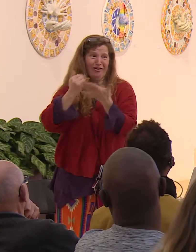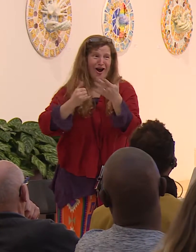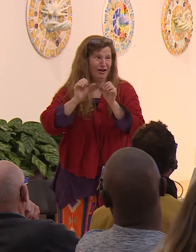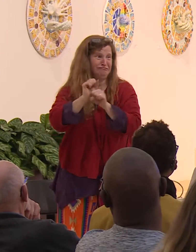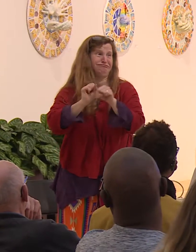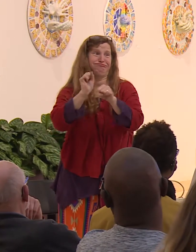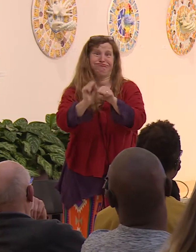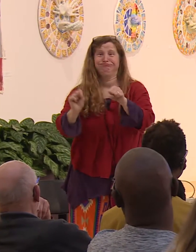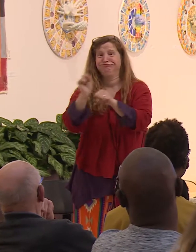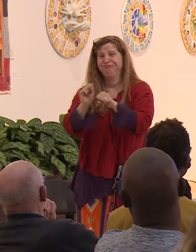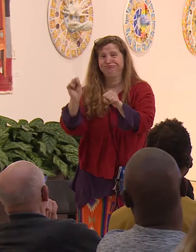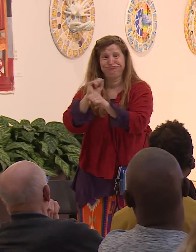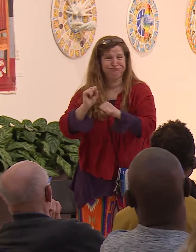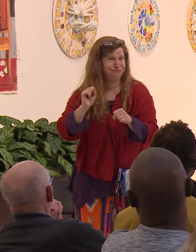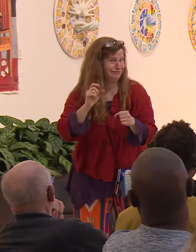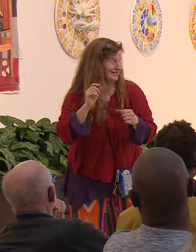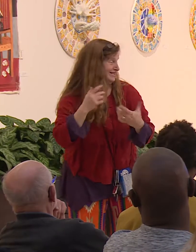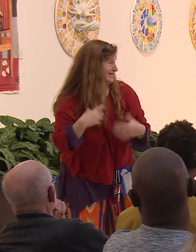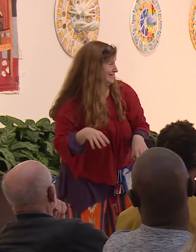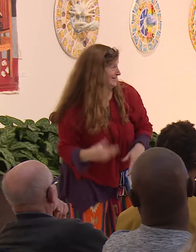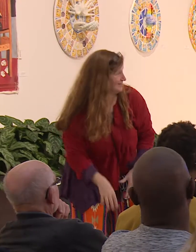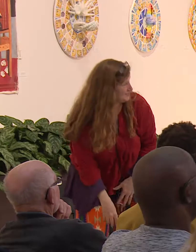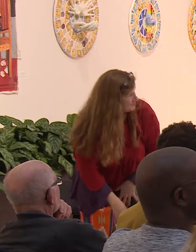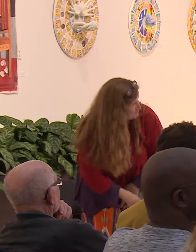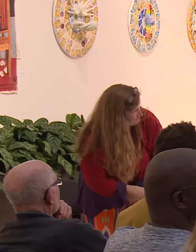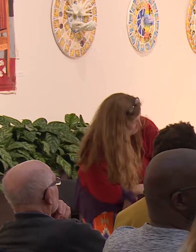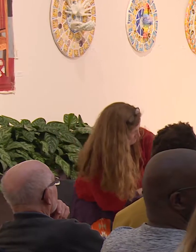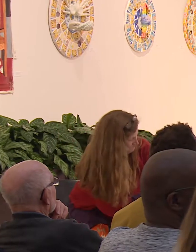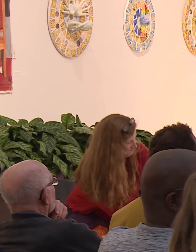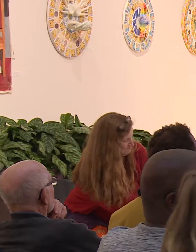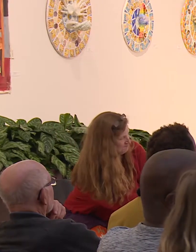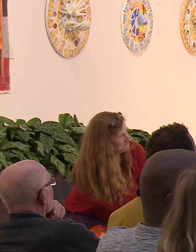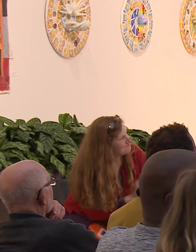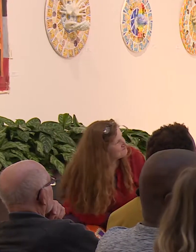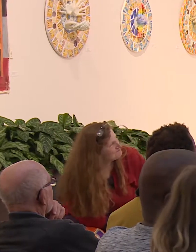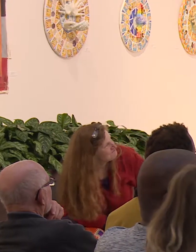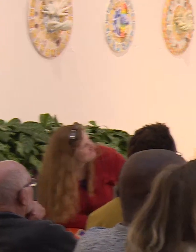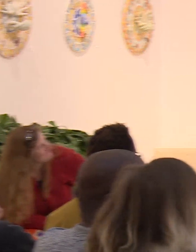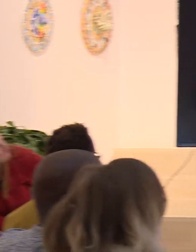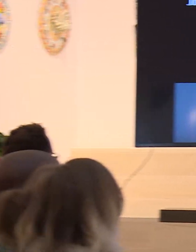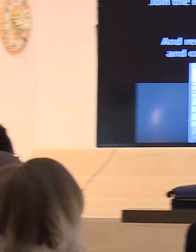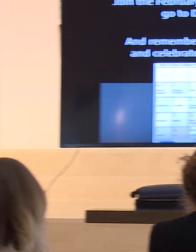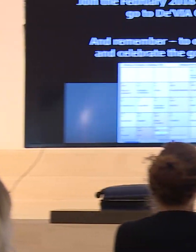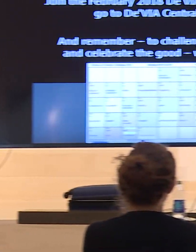and now he's here with us tonight. He's just a prolific artist, and we're happy to have him.